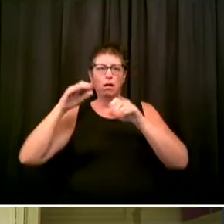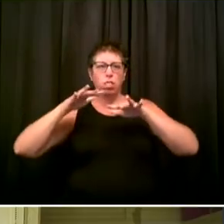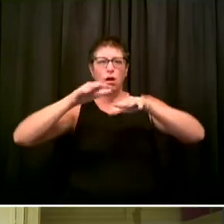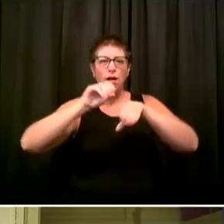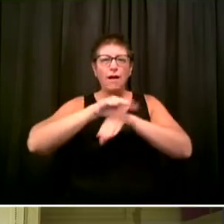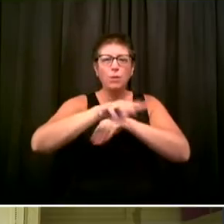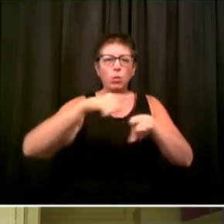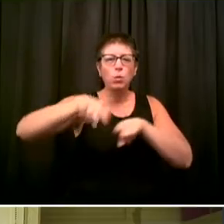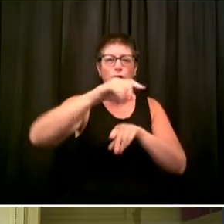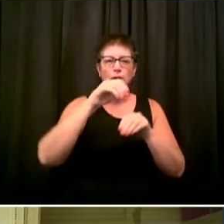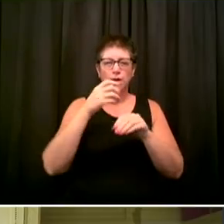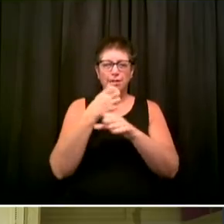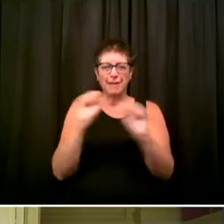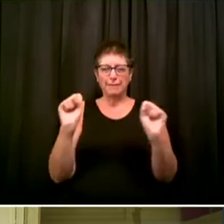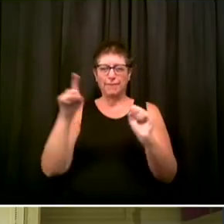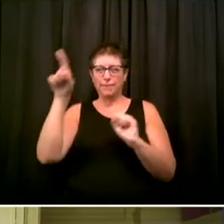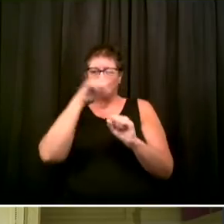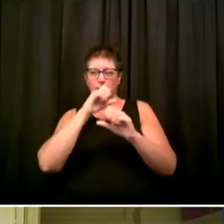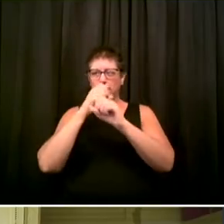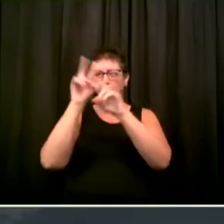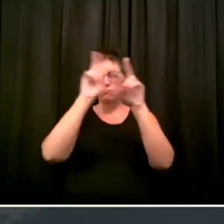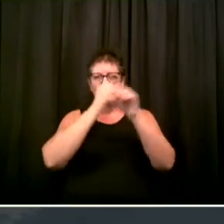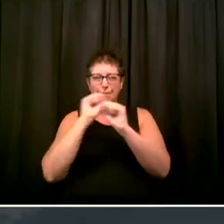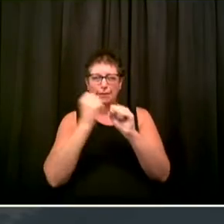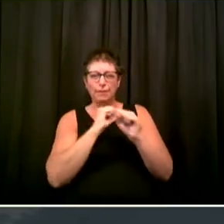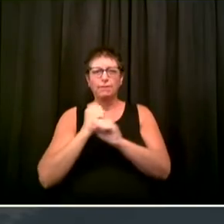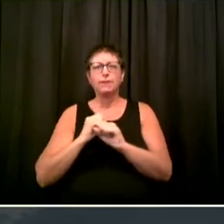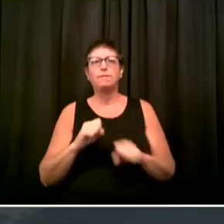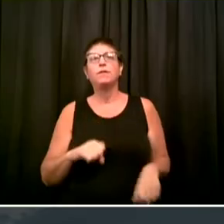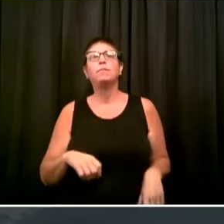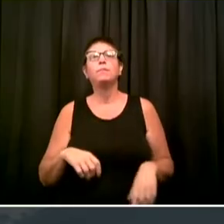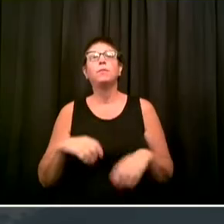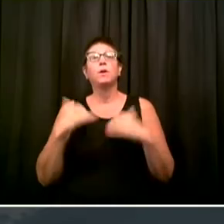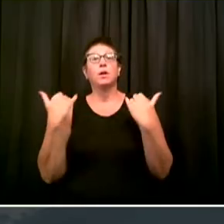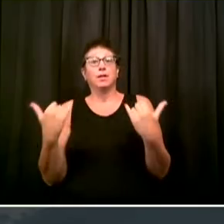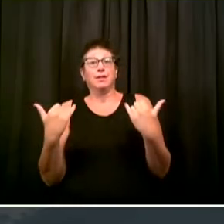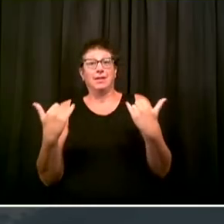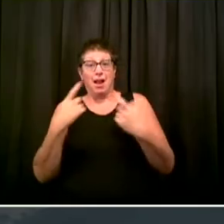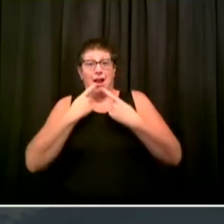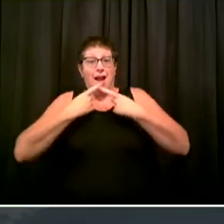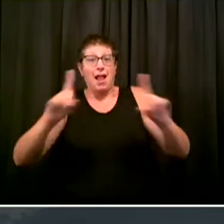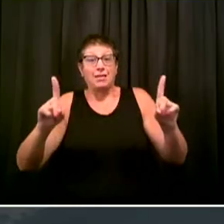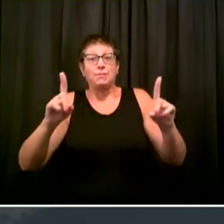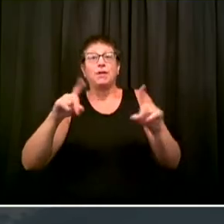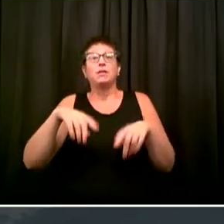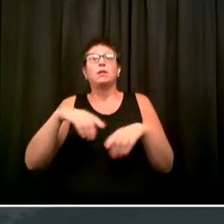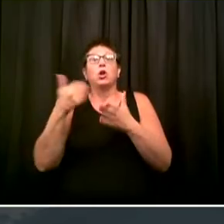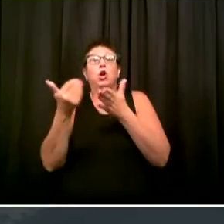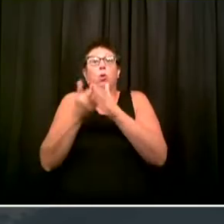QUALITY FOR SCHOOL COMMUNITIES.